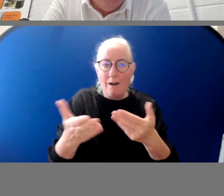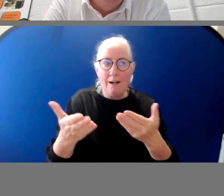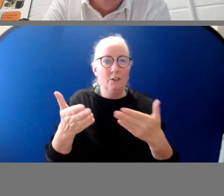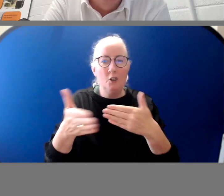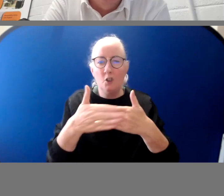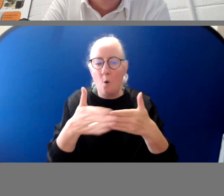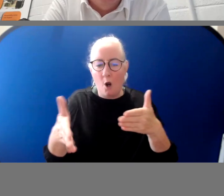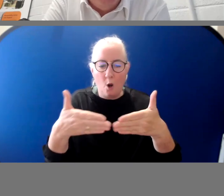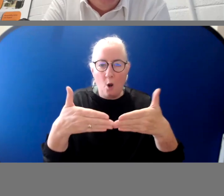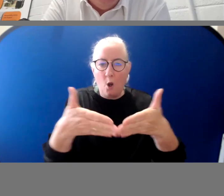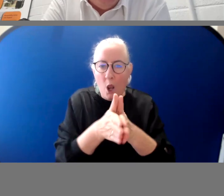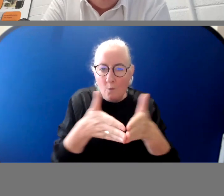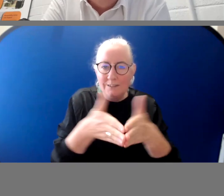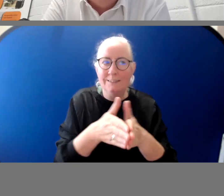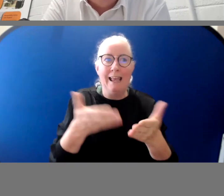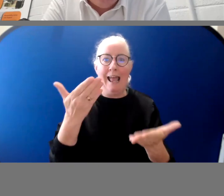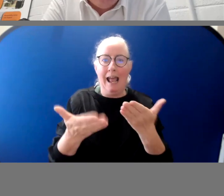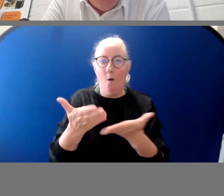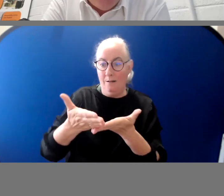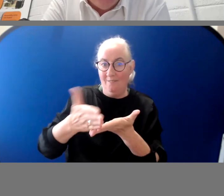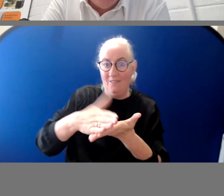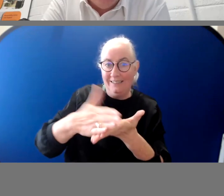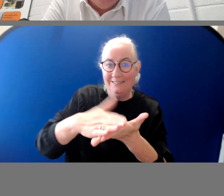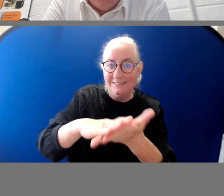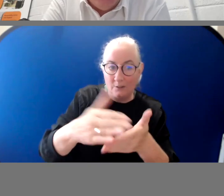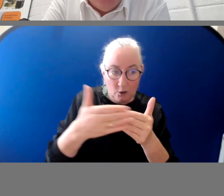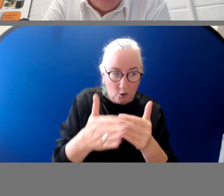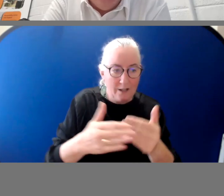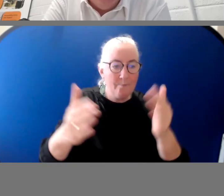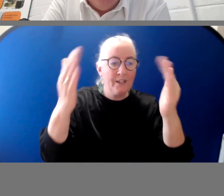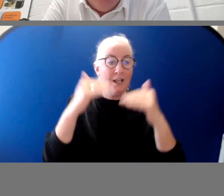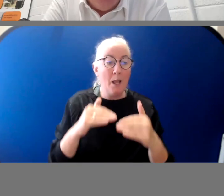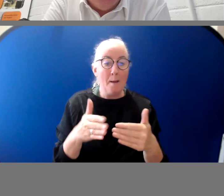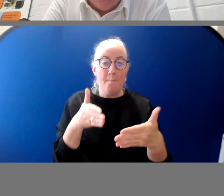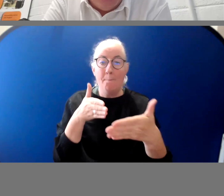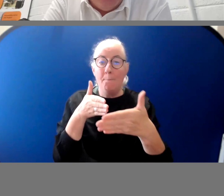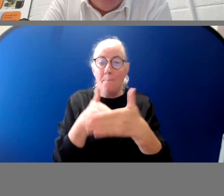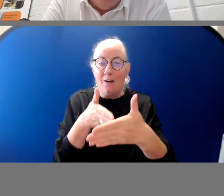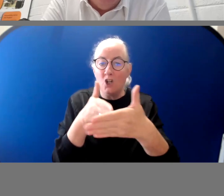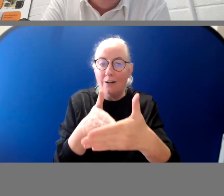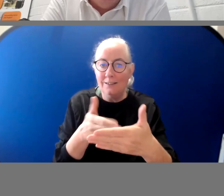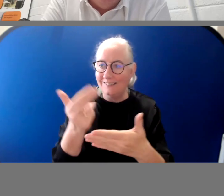maintenance of the doors as well. Barrier design and cane detection so again it's and this has been